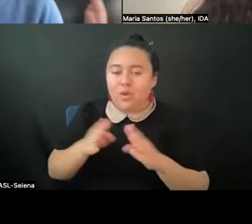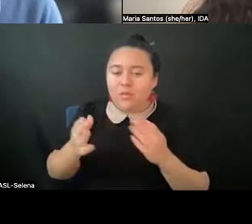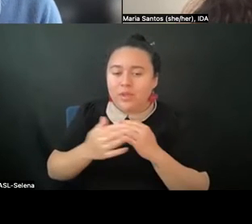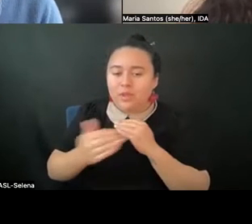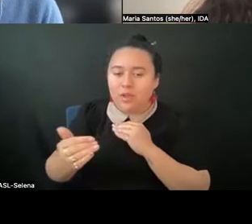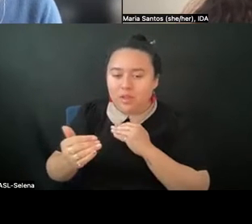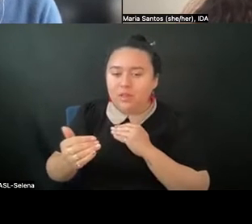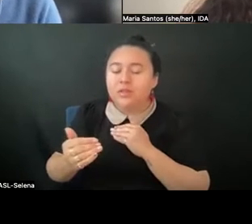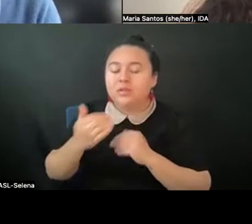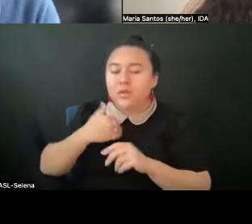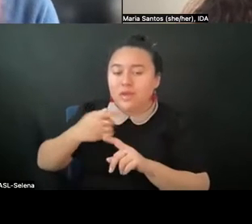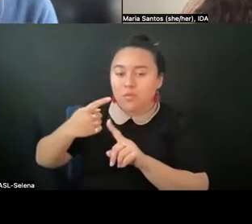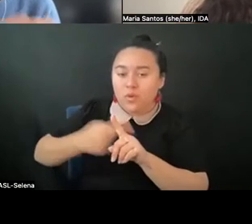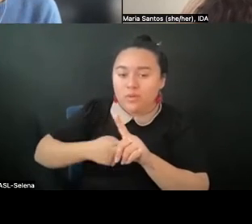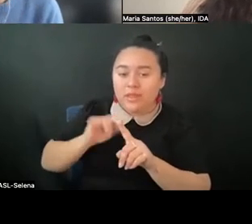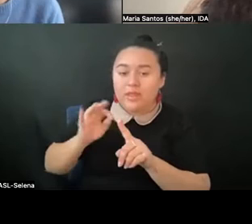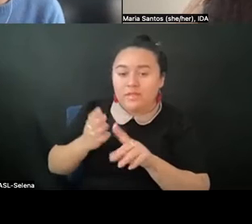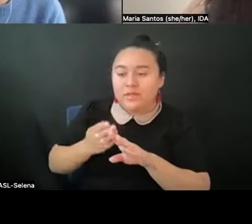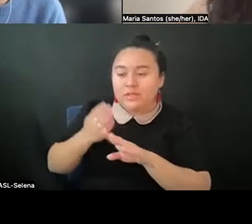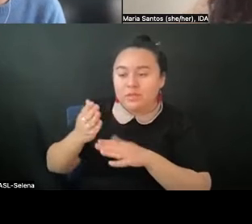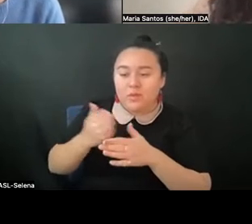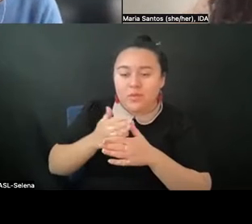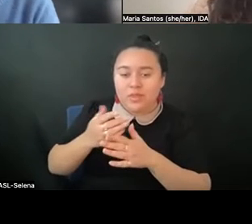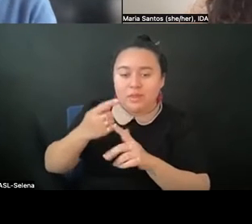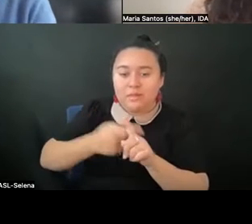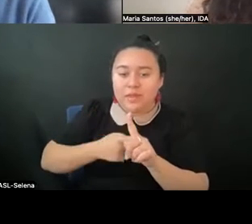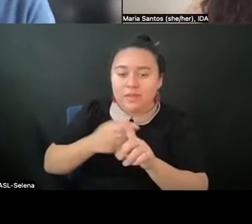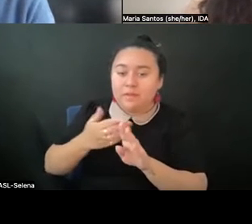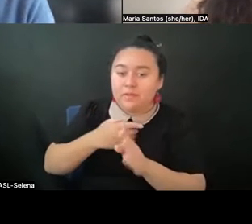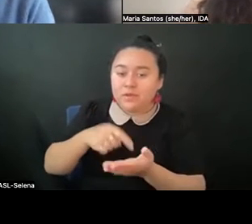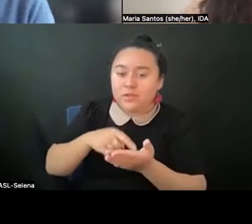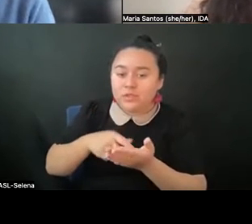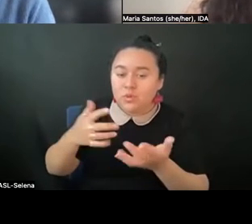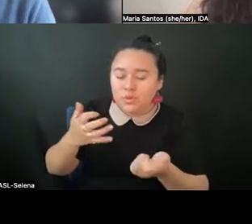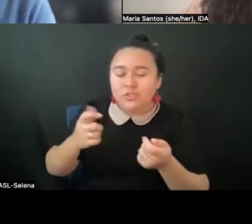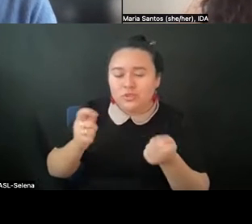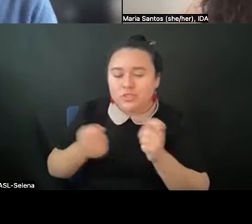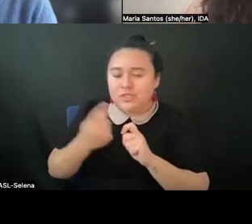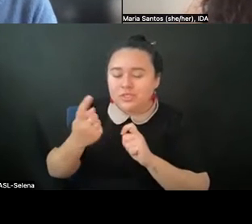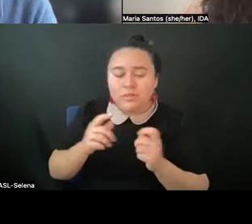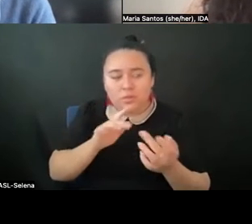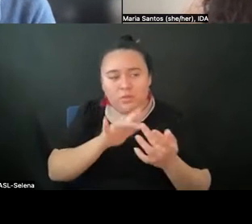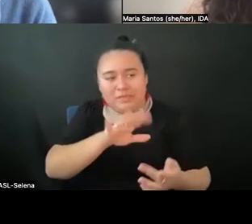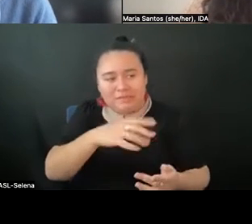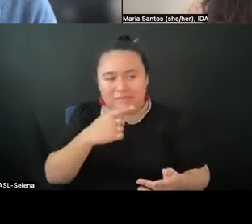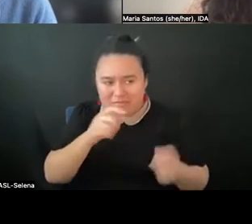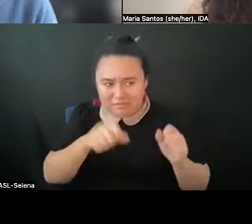month. If you submit it within that month before it is due and want to change something, you can reach out. But after the deadline, you can't make changes.